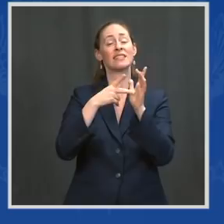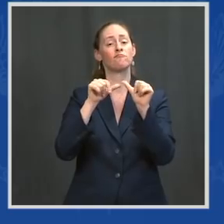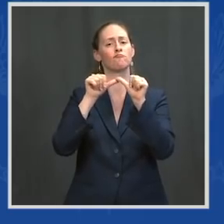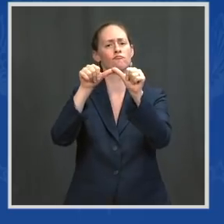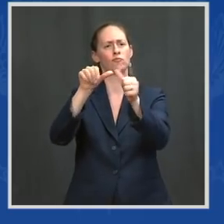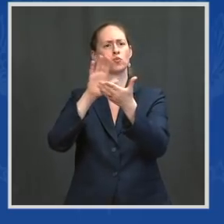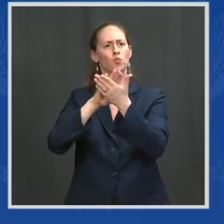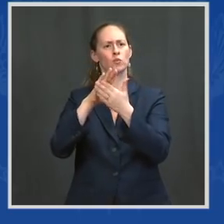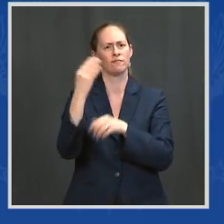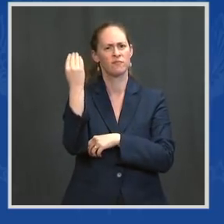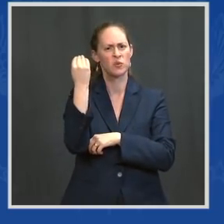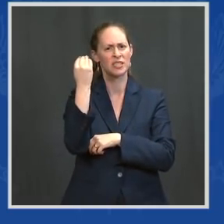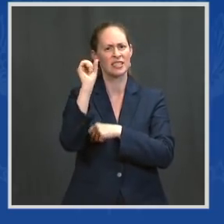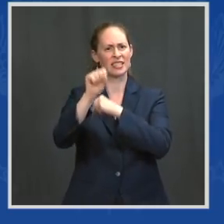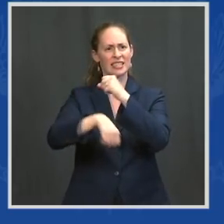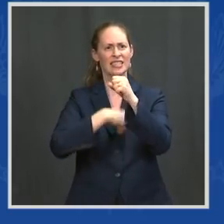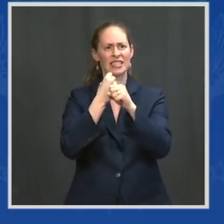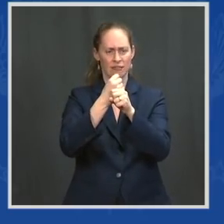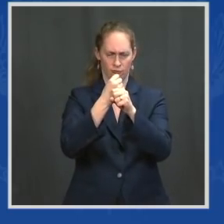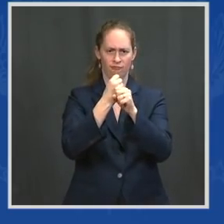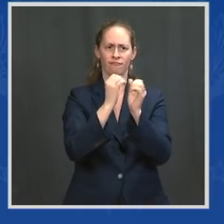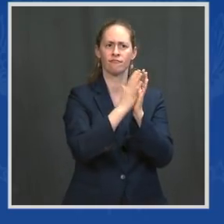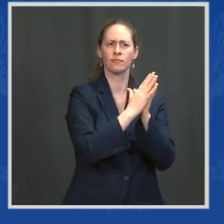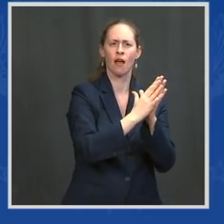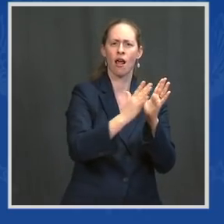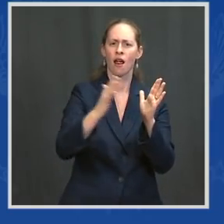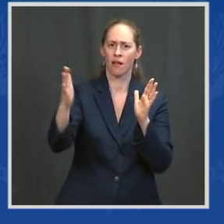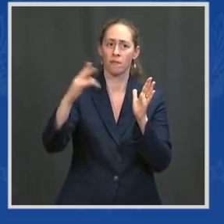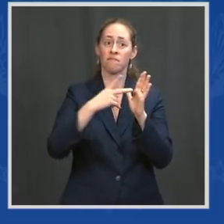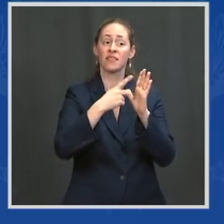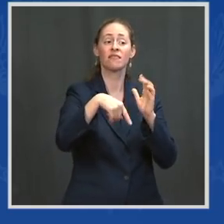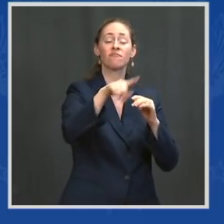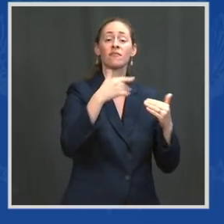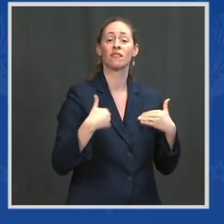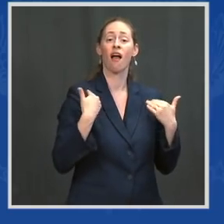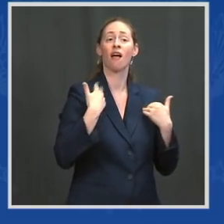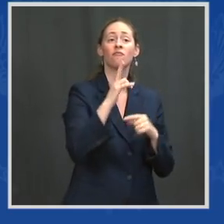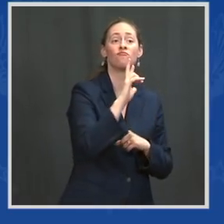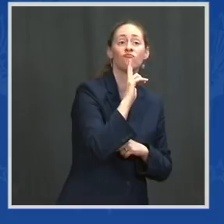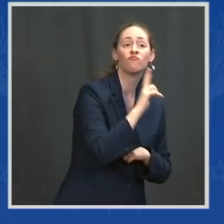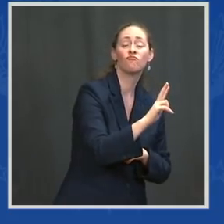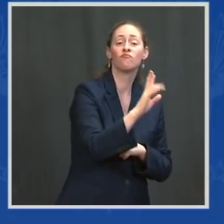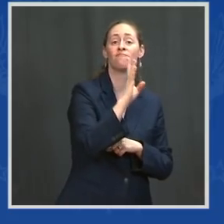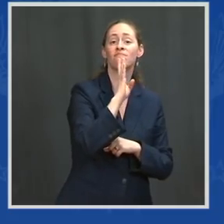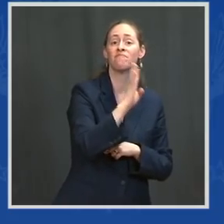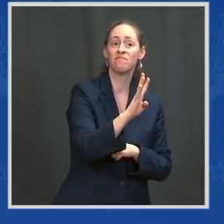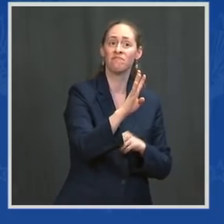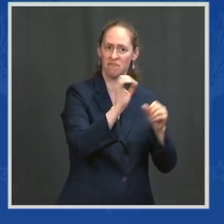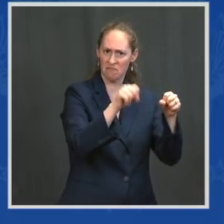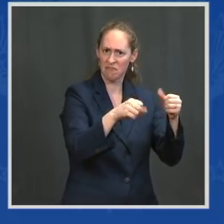and five years old -- we show that that happens if they get -- not go to daycare, they go to school. No matter what the background or the home